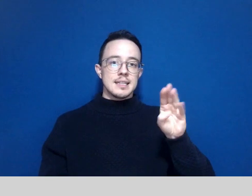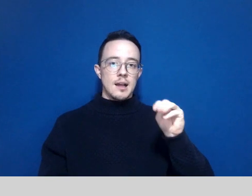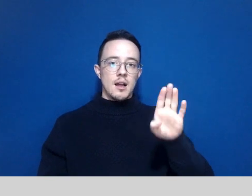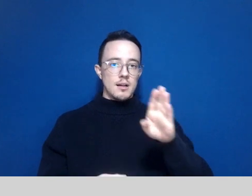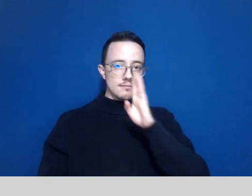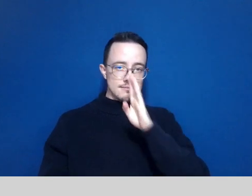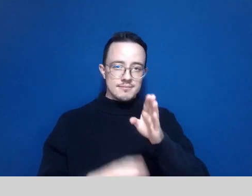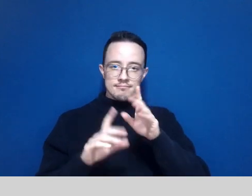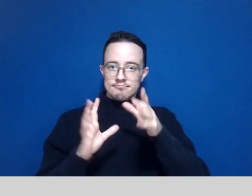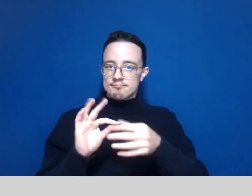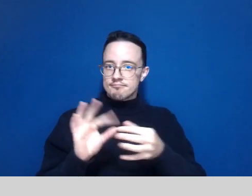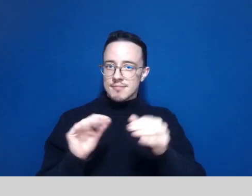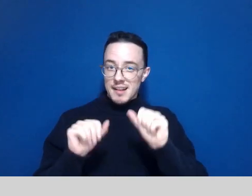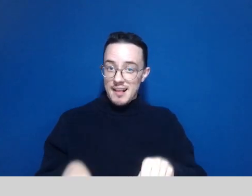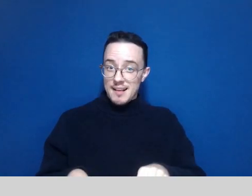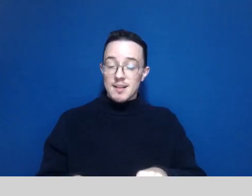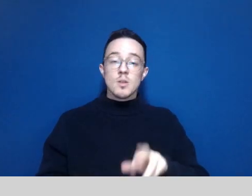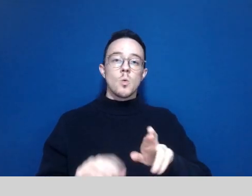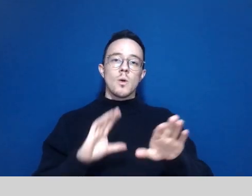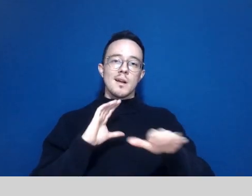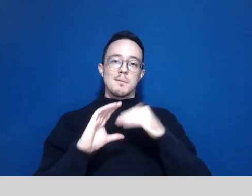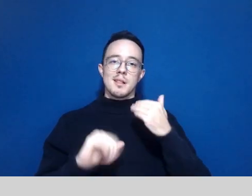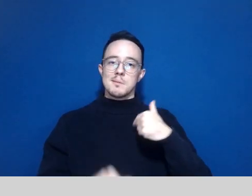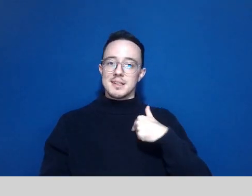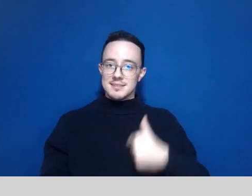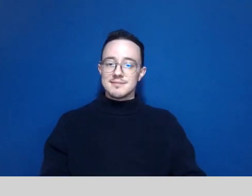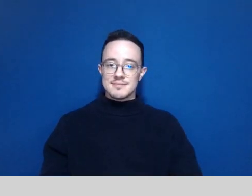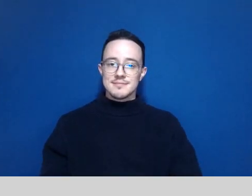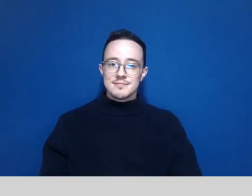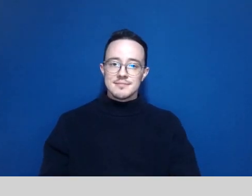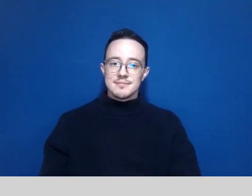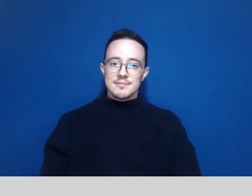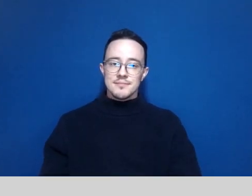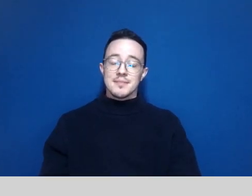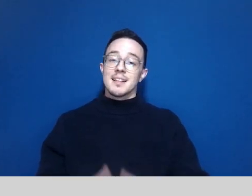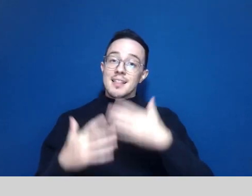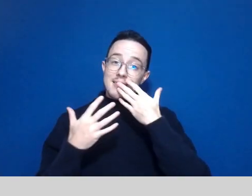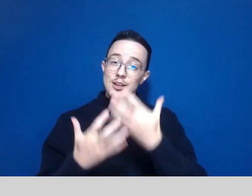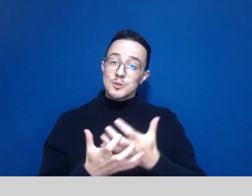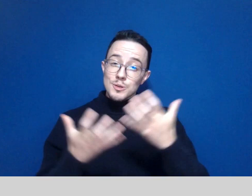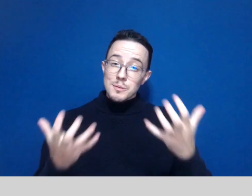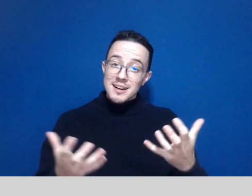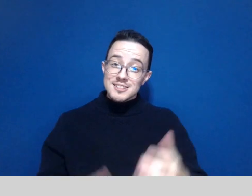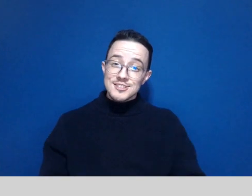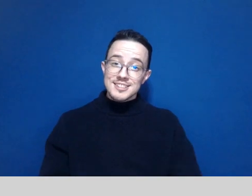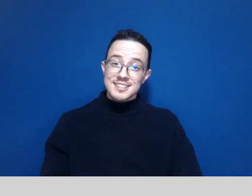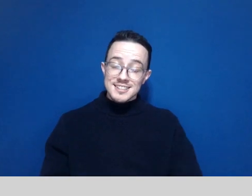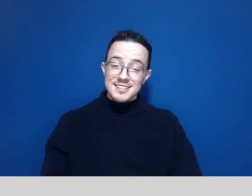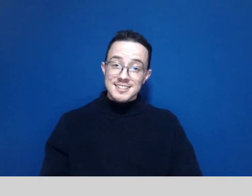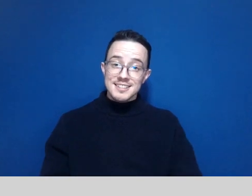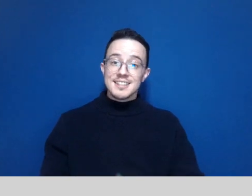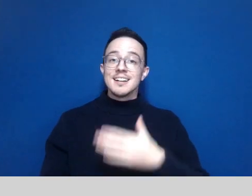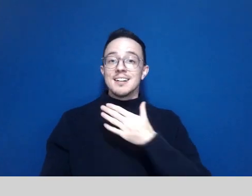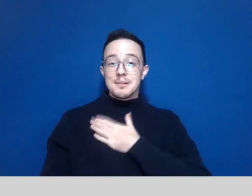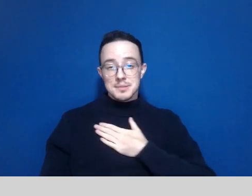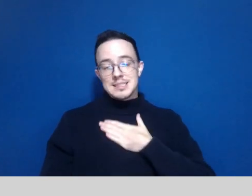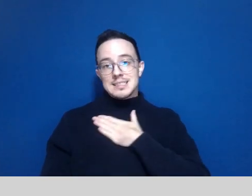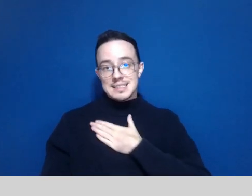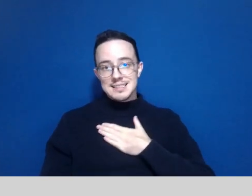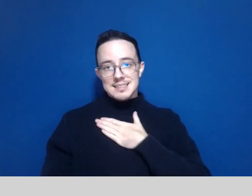You can reach me using the Twitter handle, send me a DM or you can email me kjymiller@gmail.com.